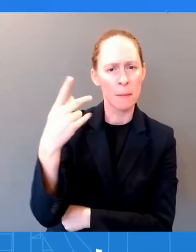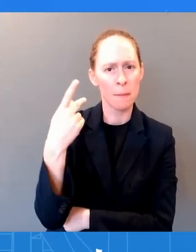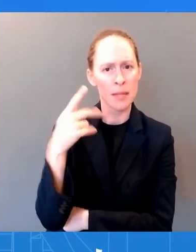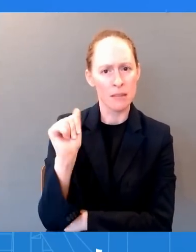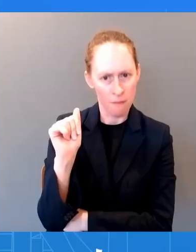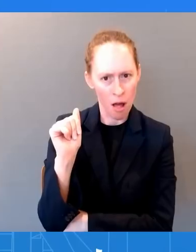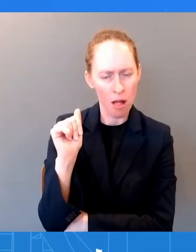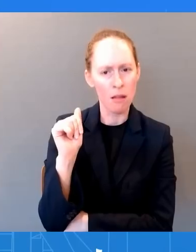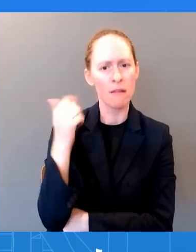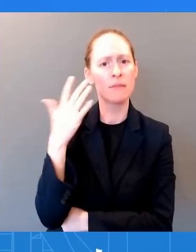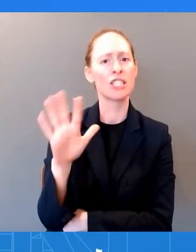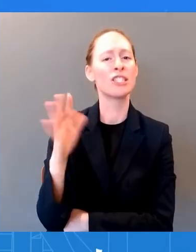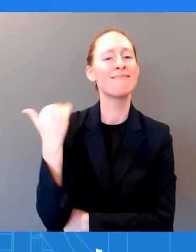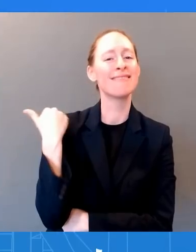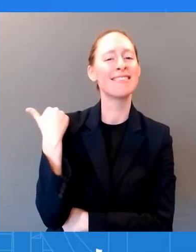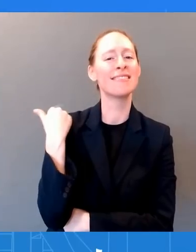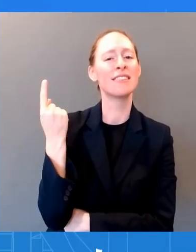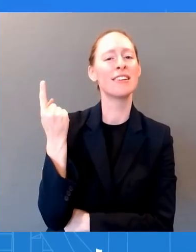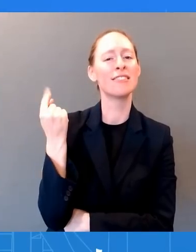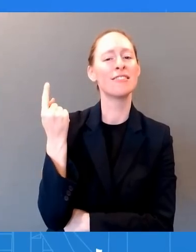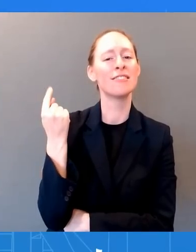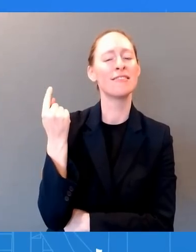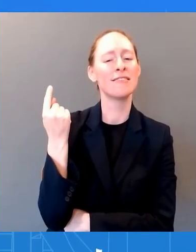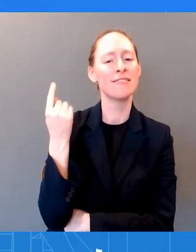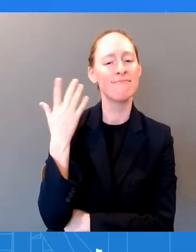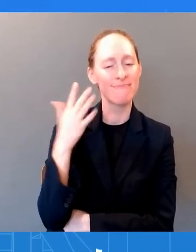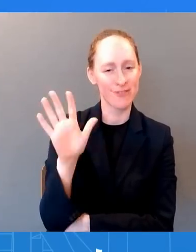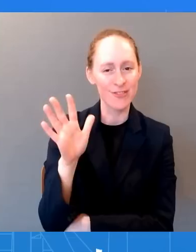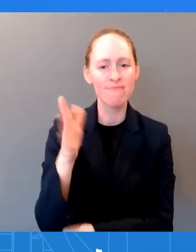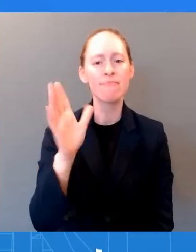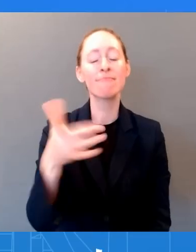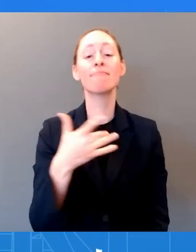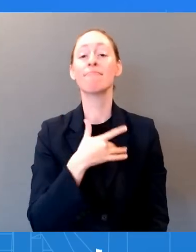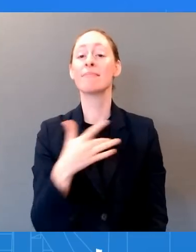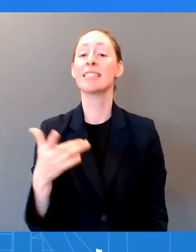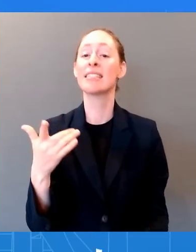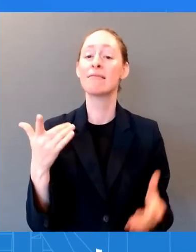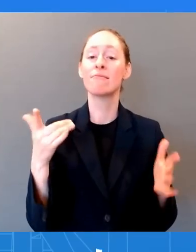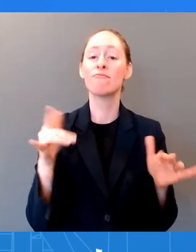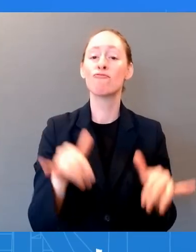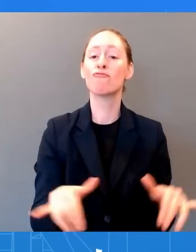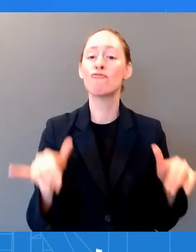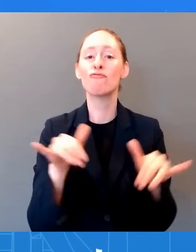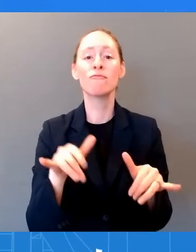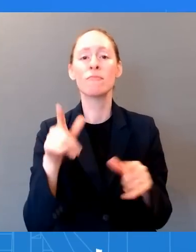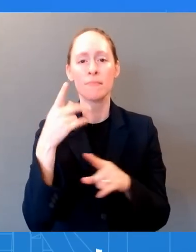but is there any other significance to him visiting that state? Ms. Jean-Pierre: All I can say is Pennsylvania is close and dear to his heart